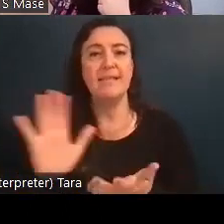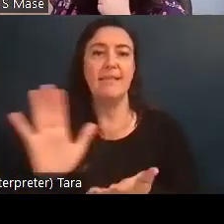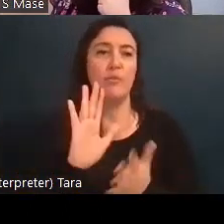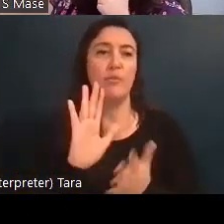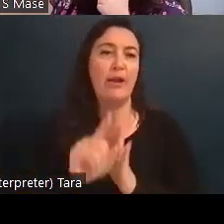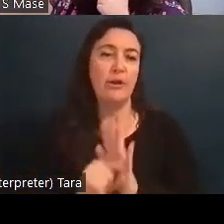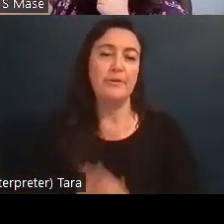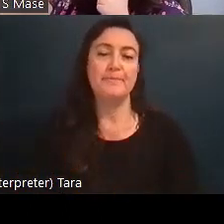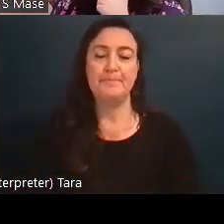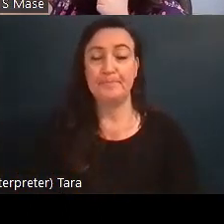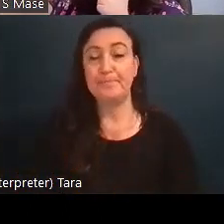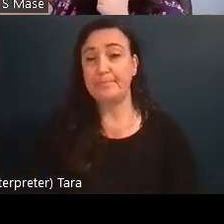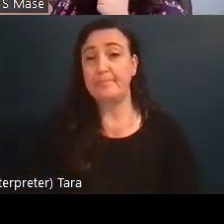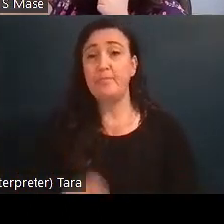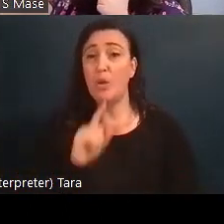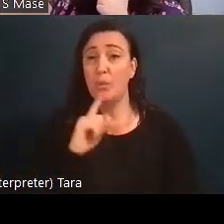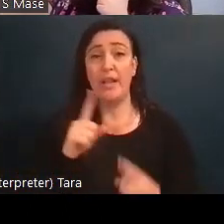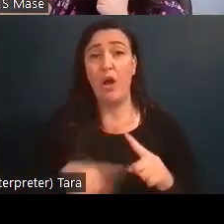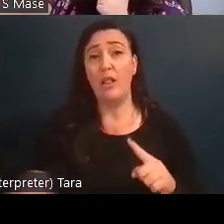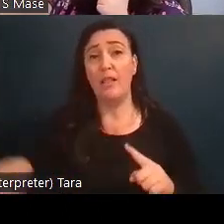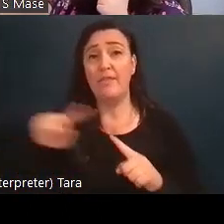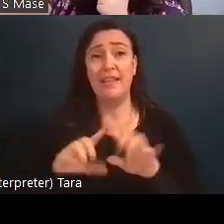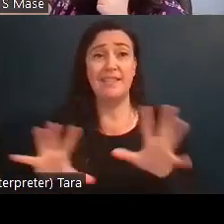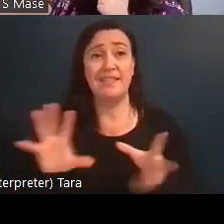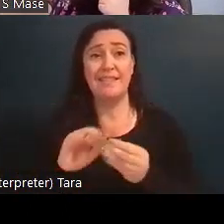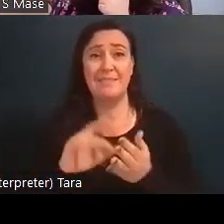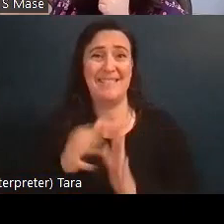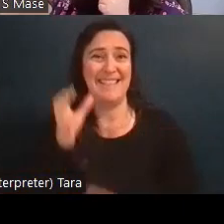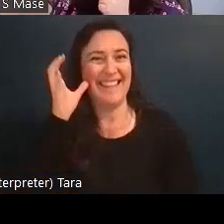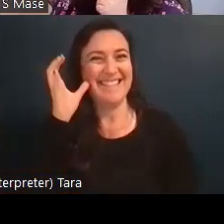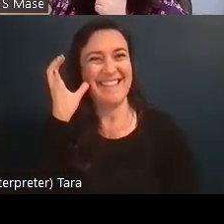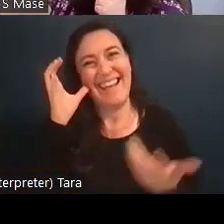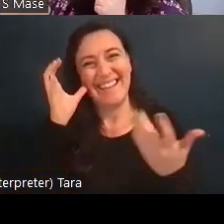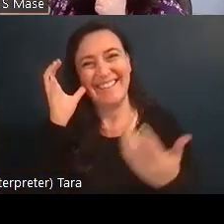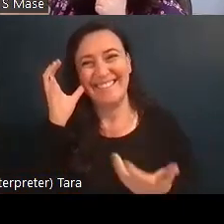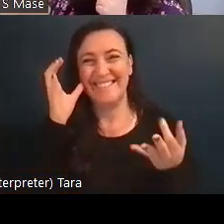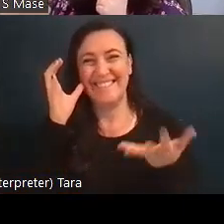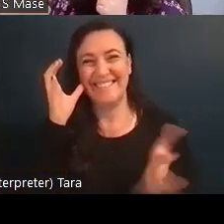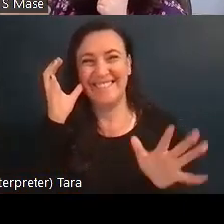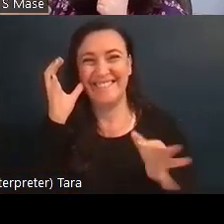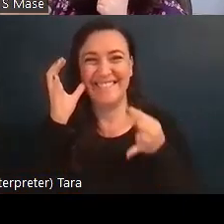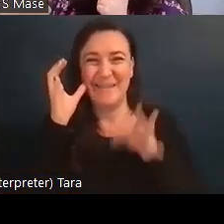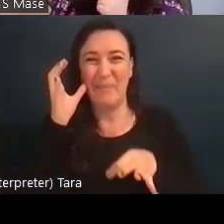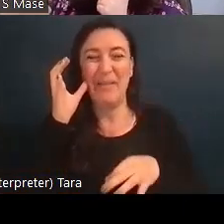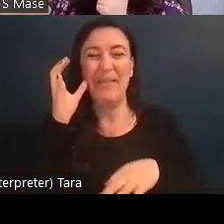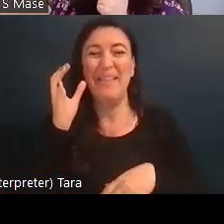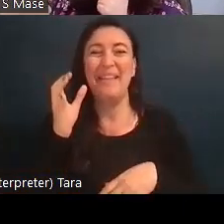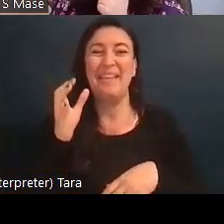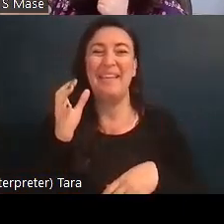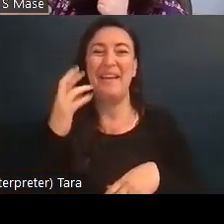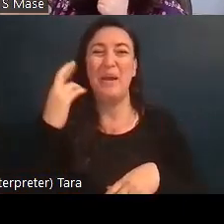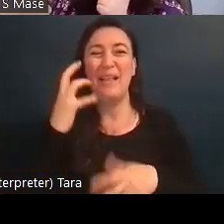But really all this really just comes down to listening that I I realize a lot of what our our themes have been we've been